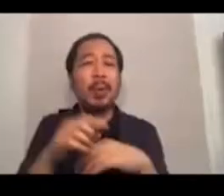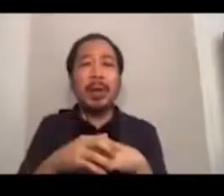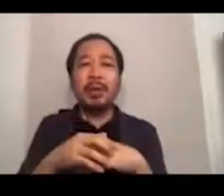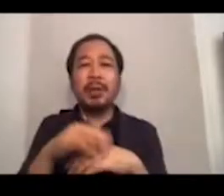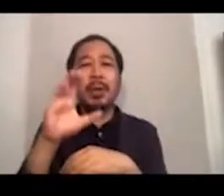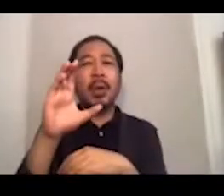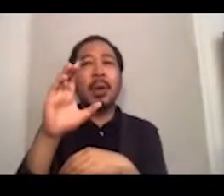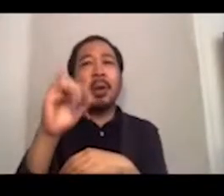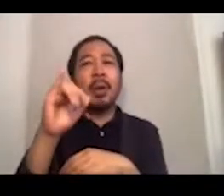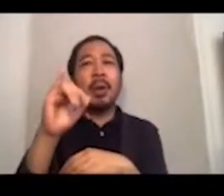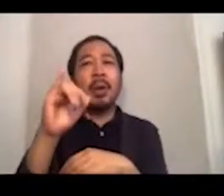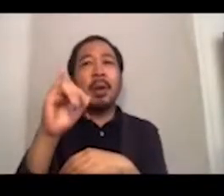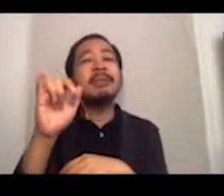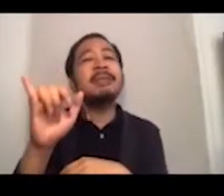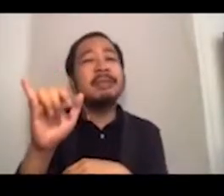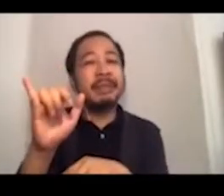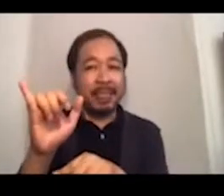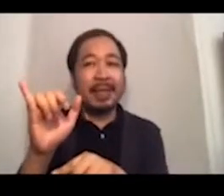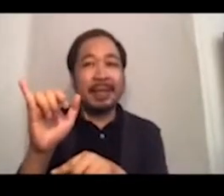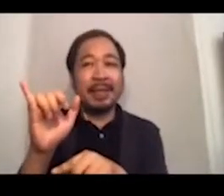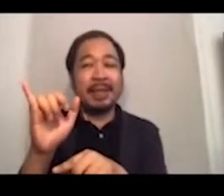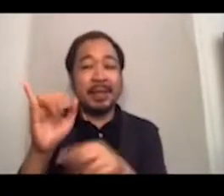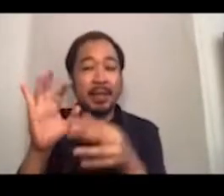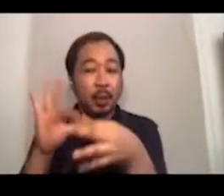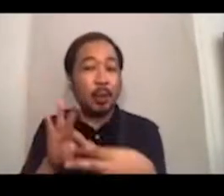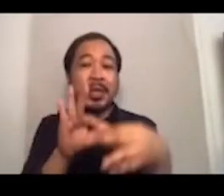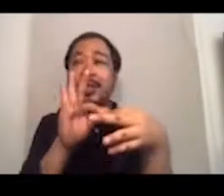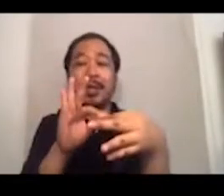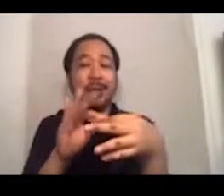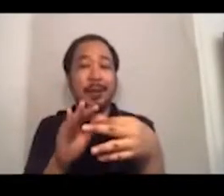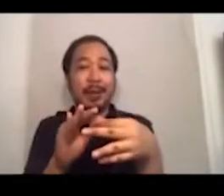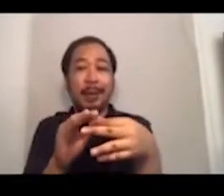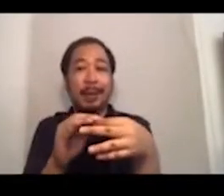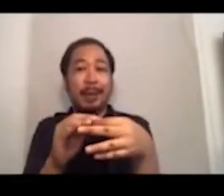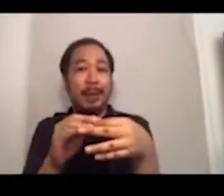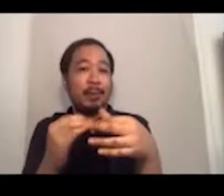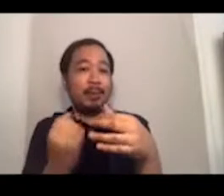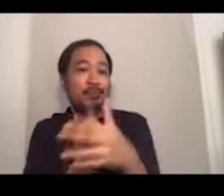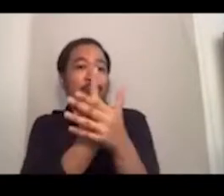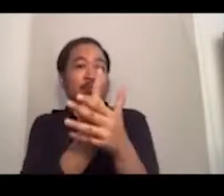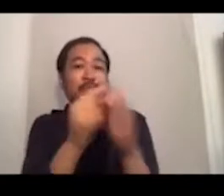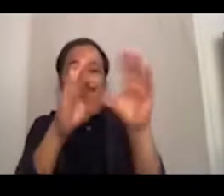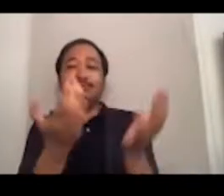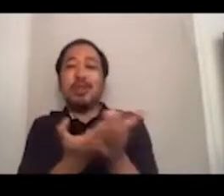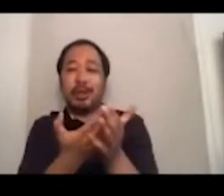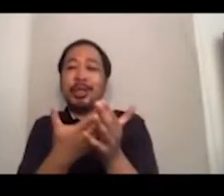And there are two clear things that emerge from the nine weeks of webinars,